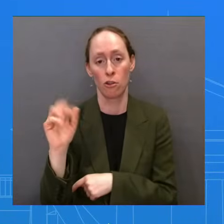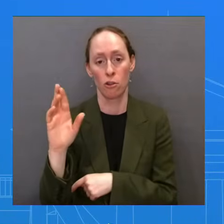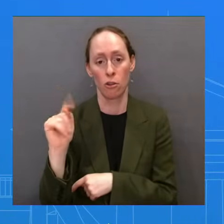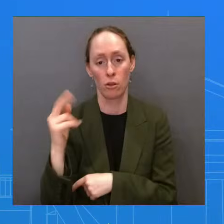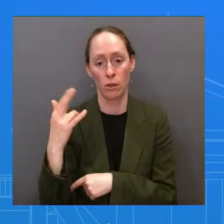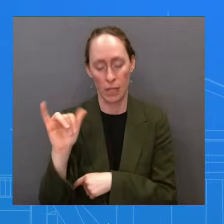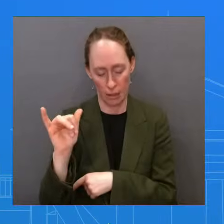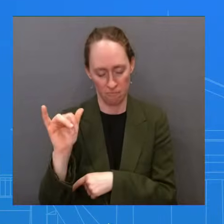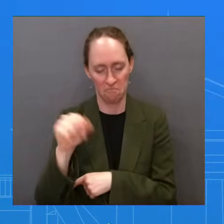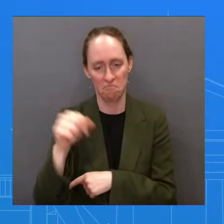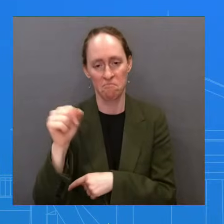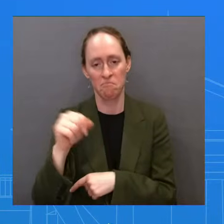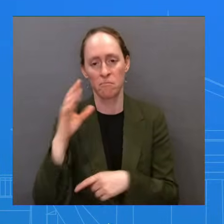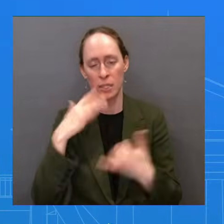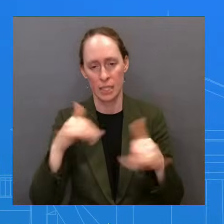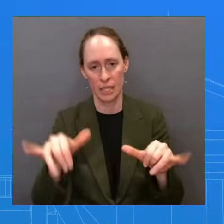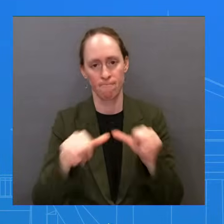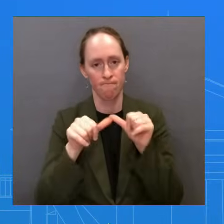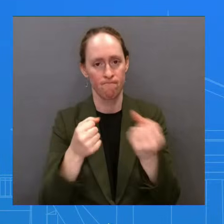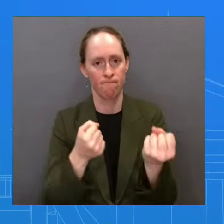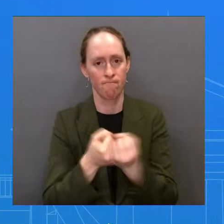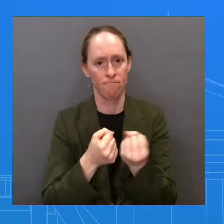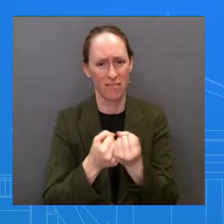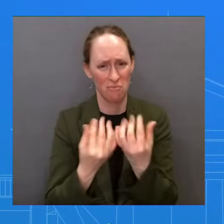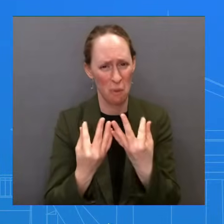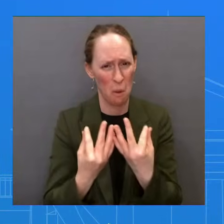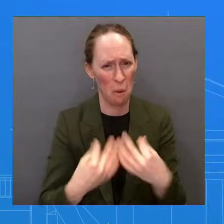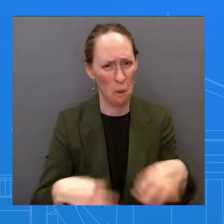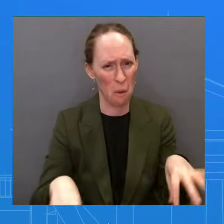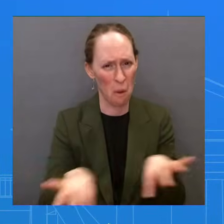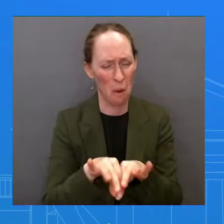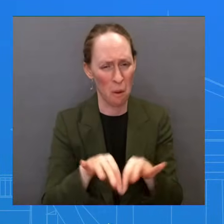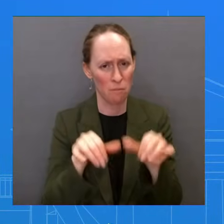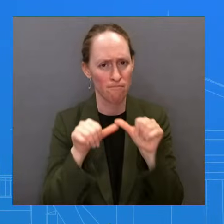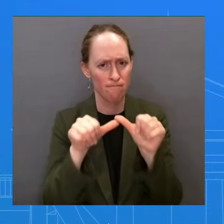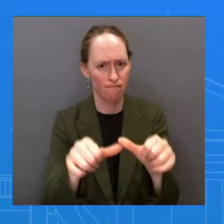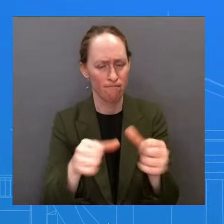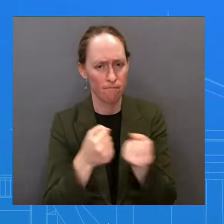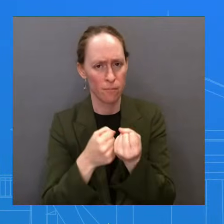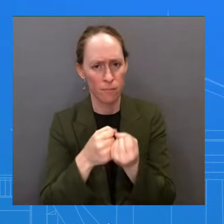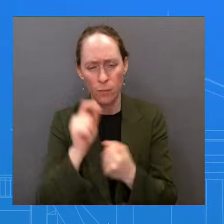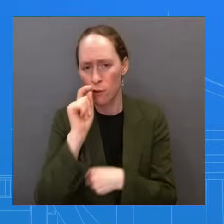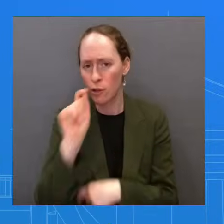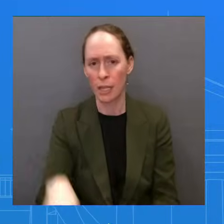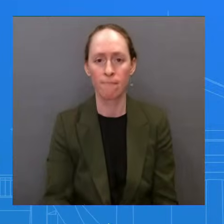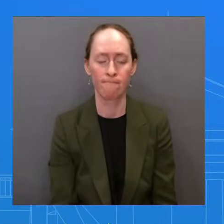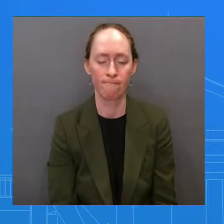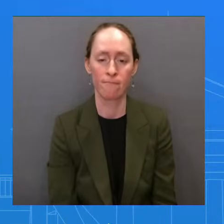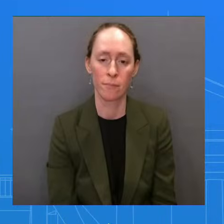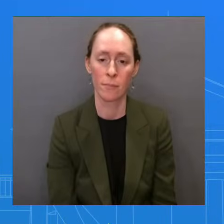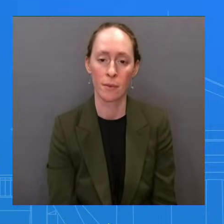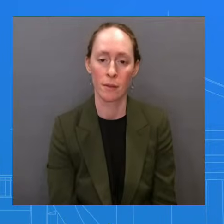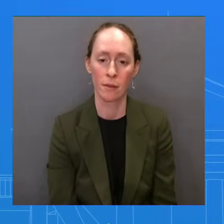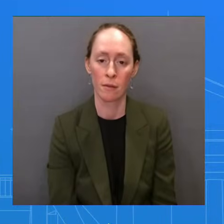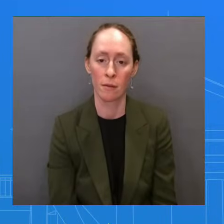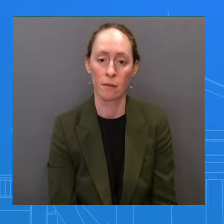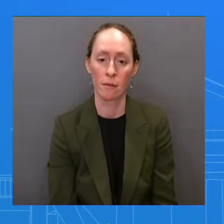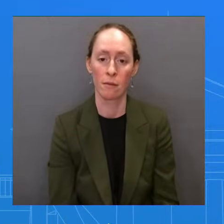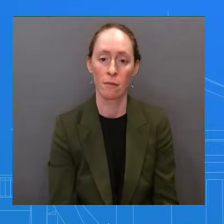it was good to hear him push back on the propaganda put forth by Russian state news outlets, as we have seen, over the past year.